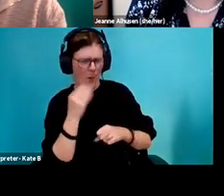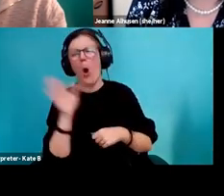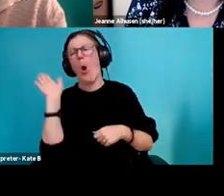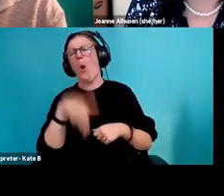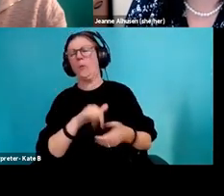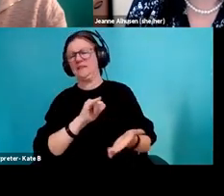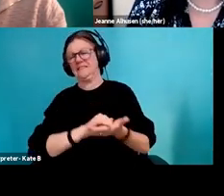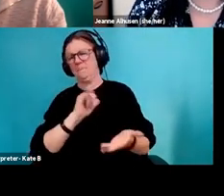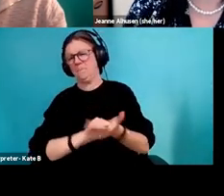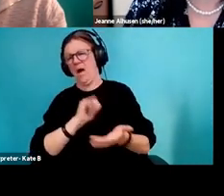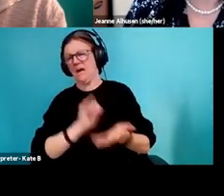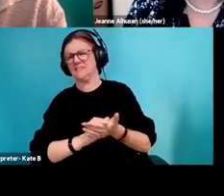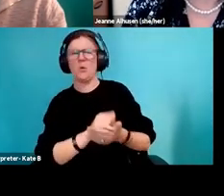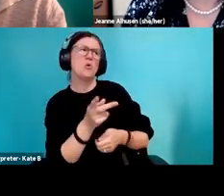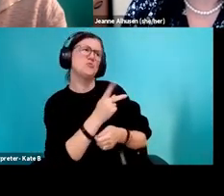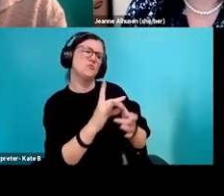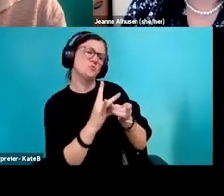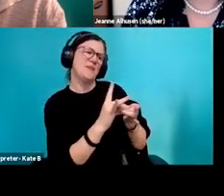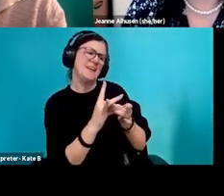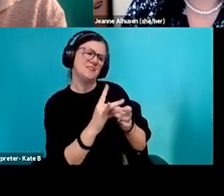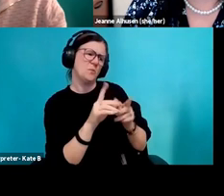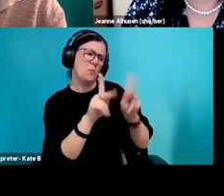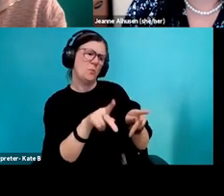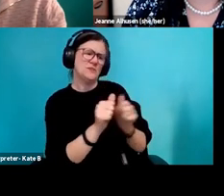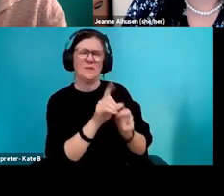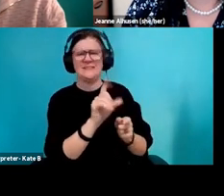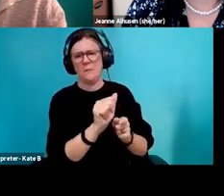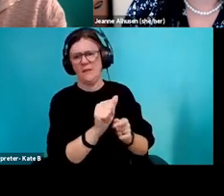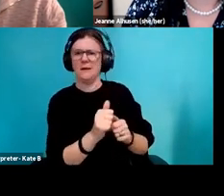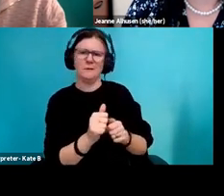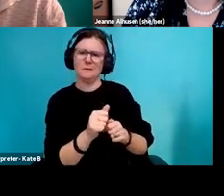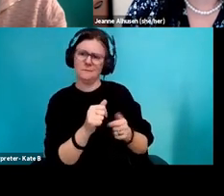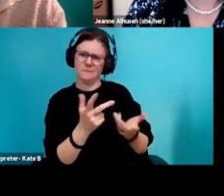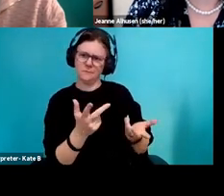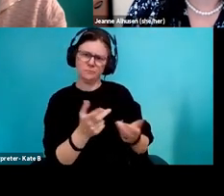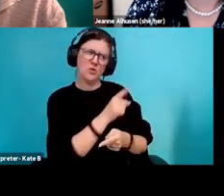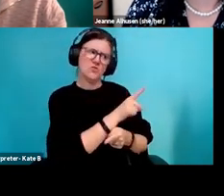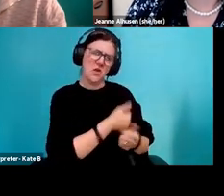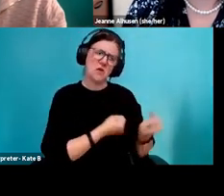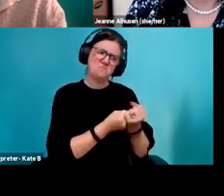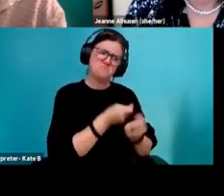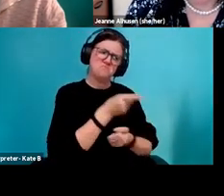of that occurring in a relationship where a partner has stuck by a person with a disability.